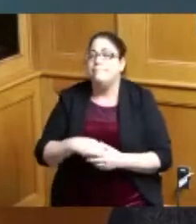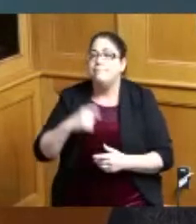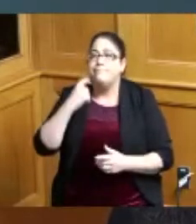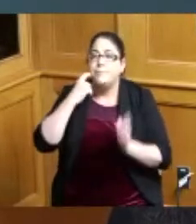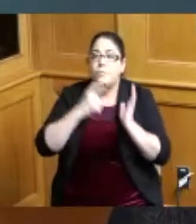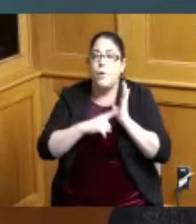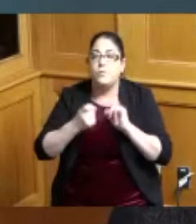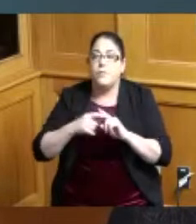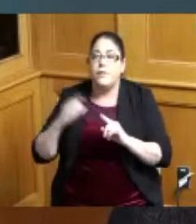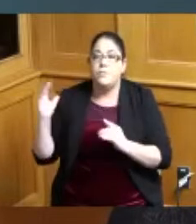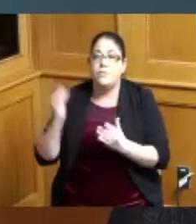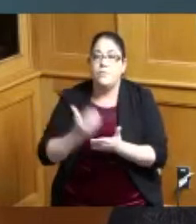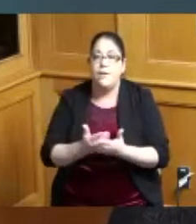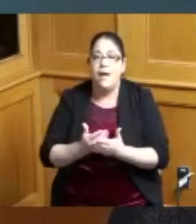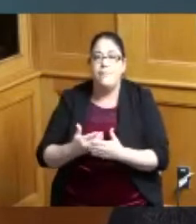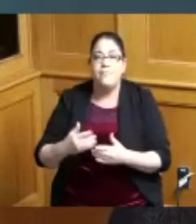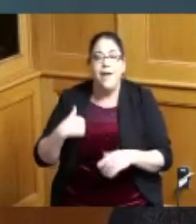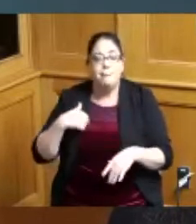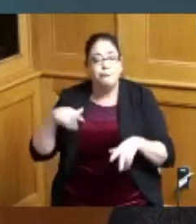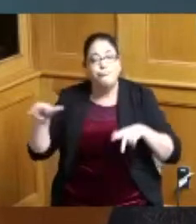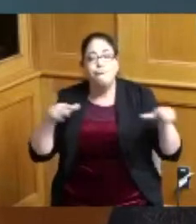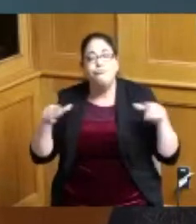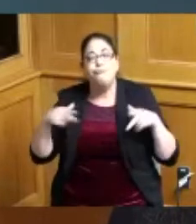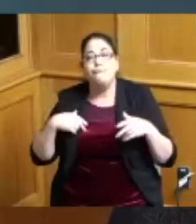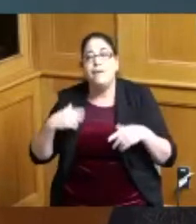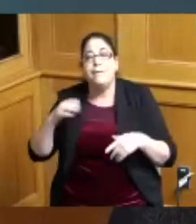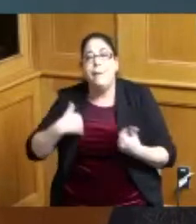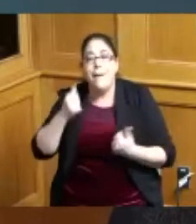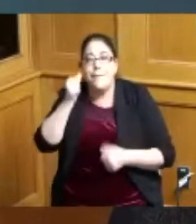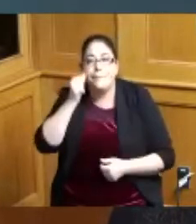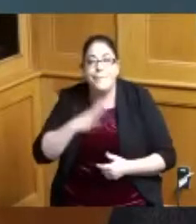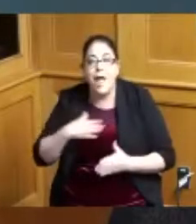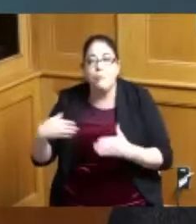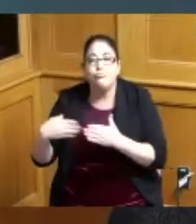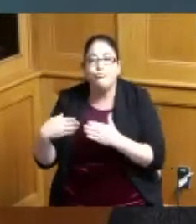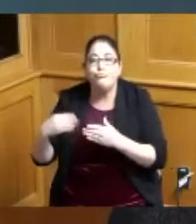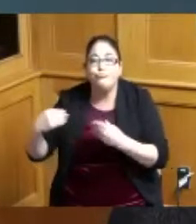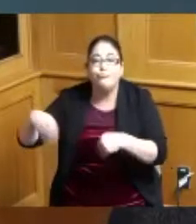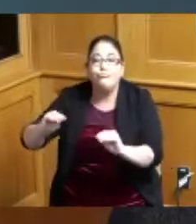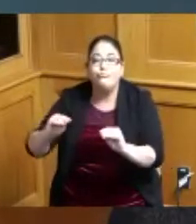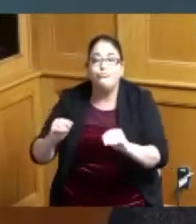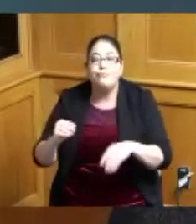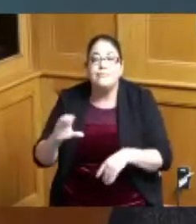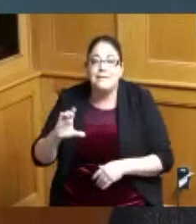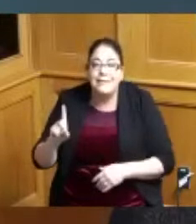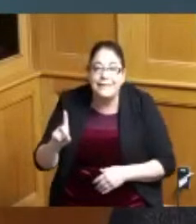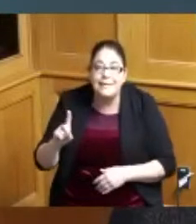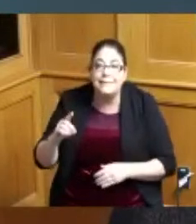the young men on the corners trying to sell water and and selling cds and all that and so I was just